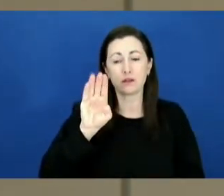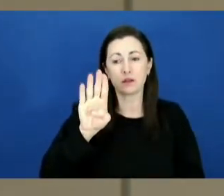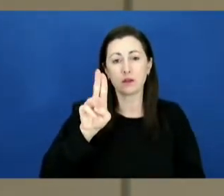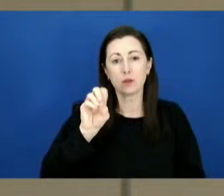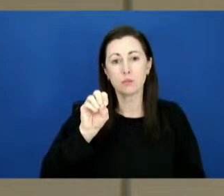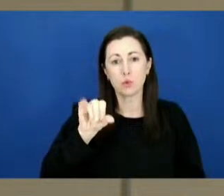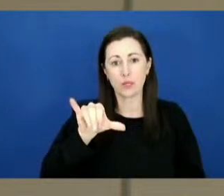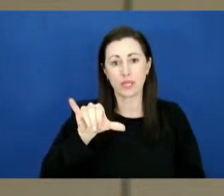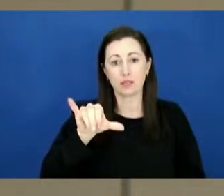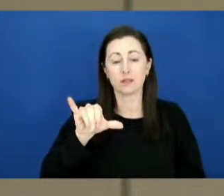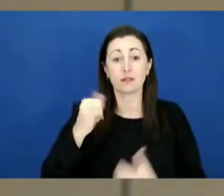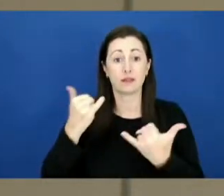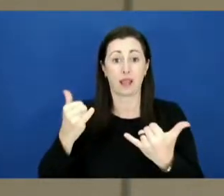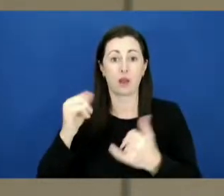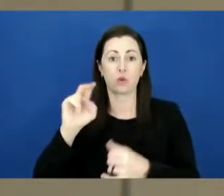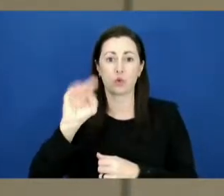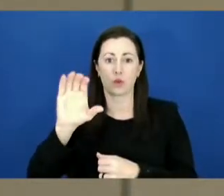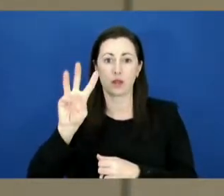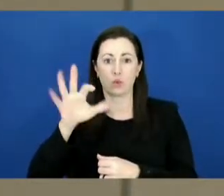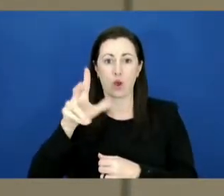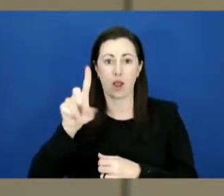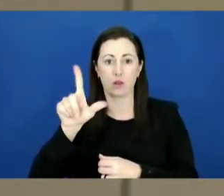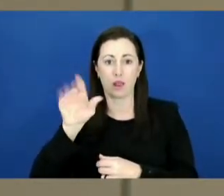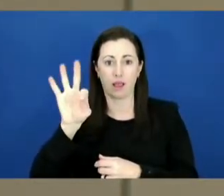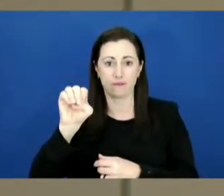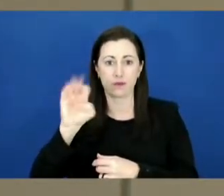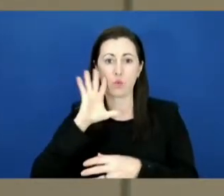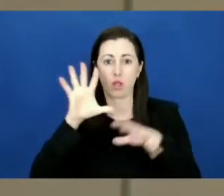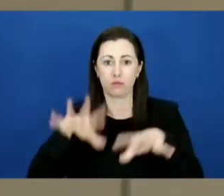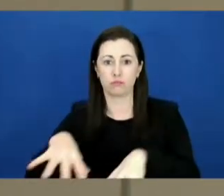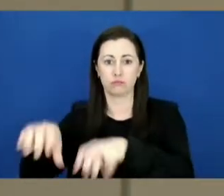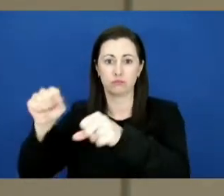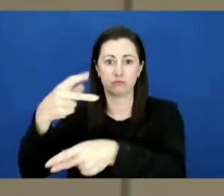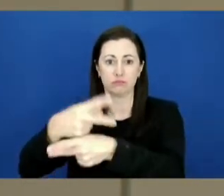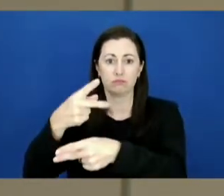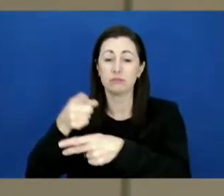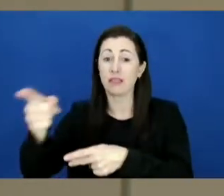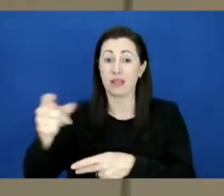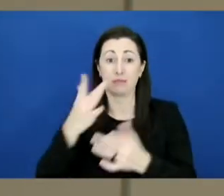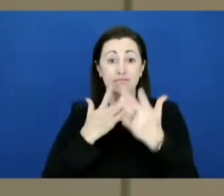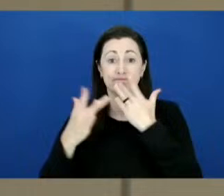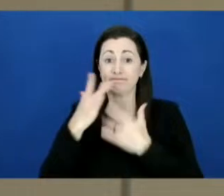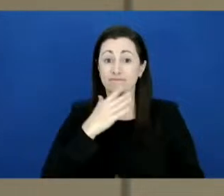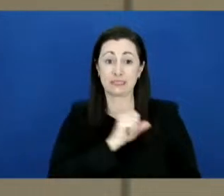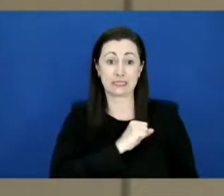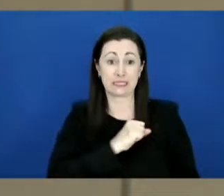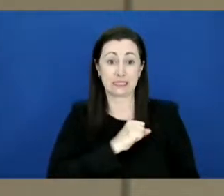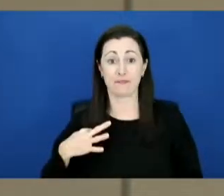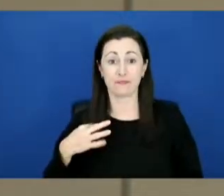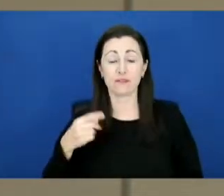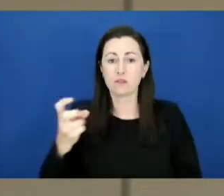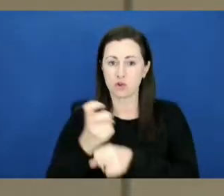COMMISSION, SO THE MARINE COMMISSION MAINTAINS THE BUOYS